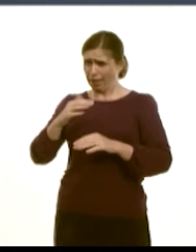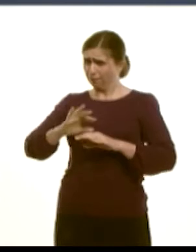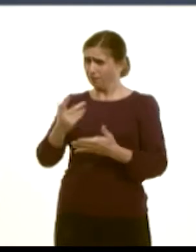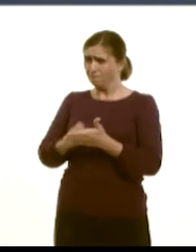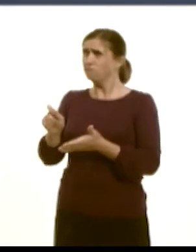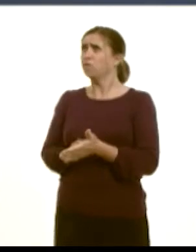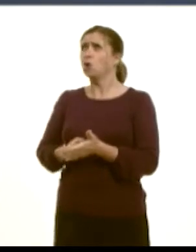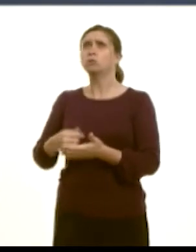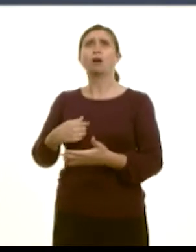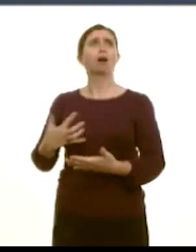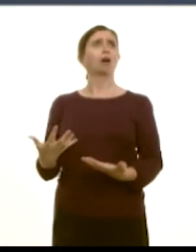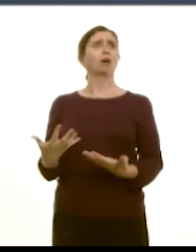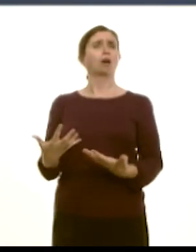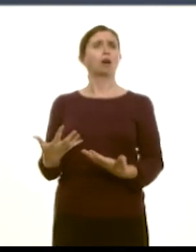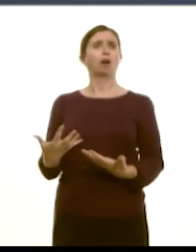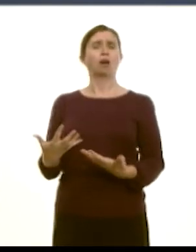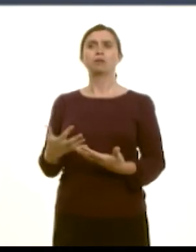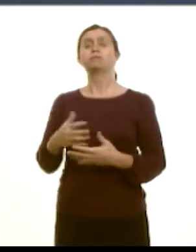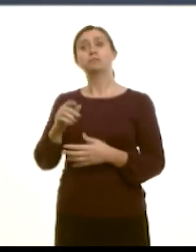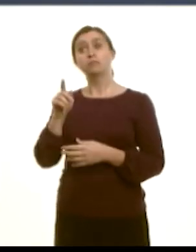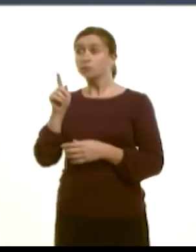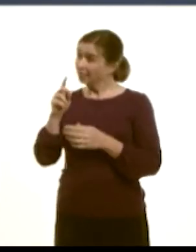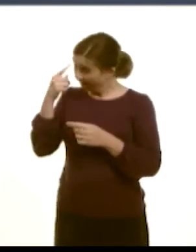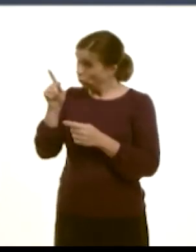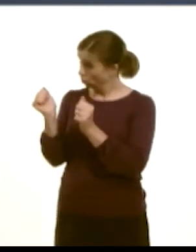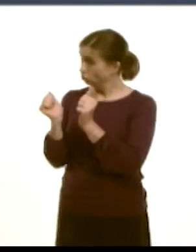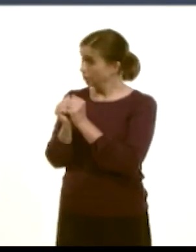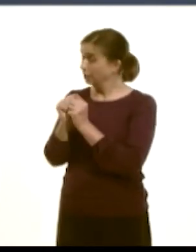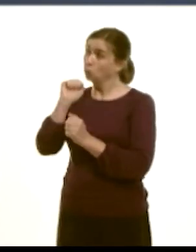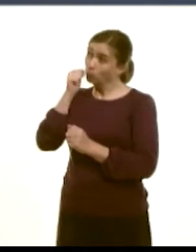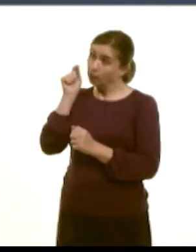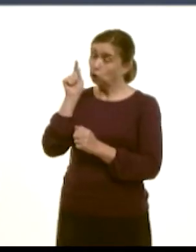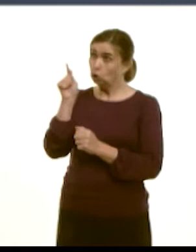If he does agree with me on that point, will his Government and his party support a clause